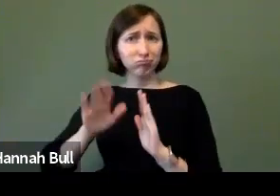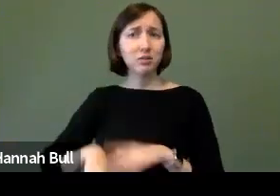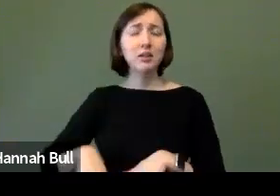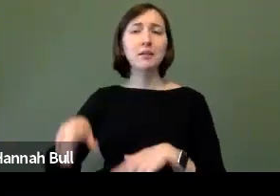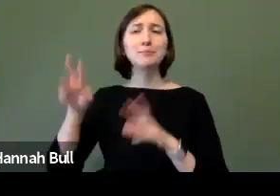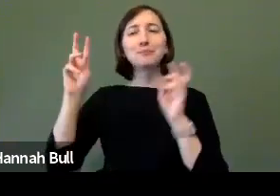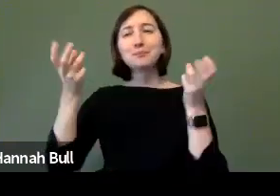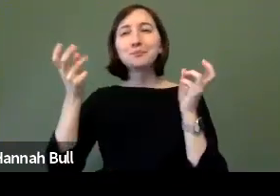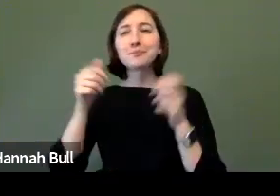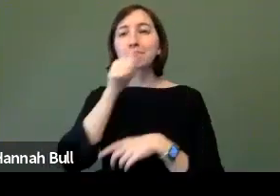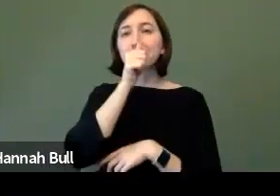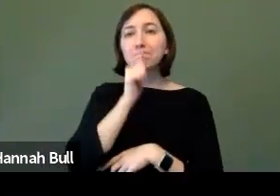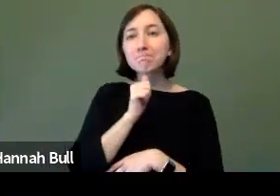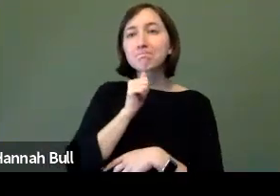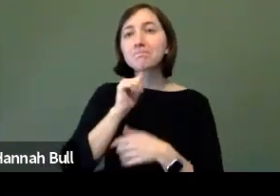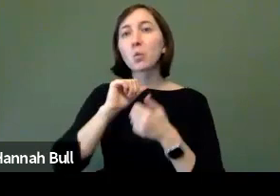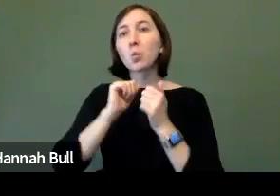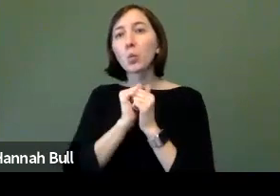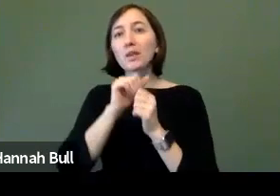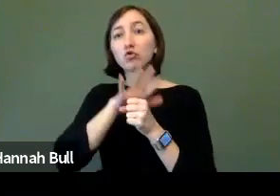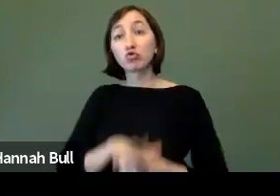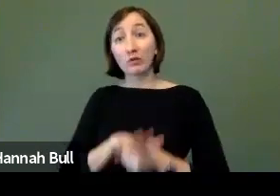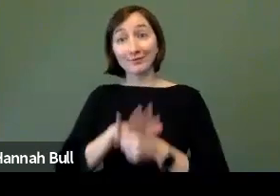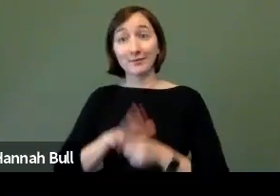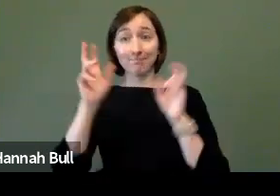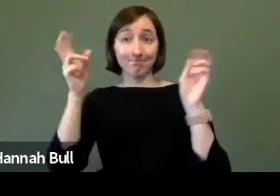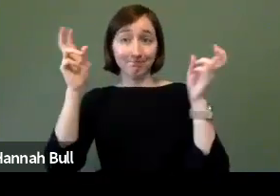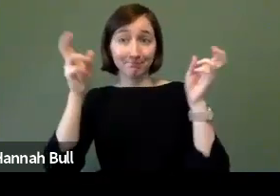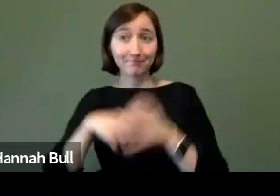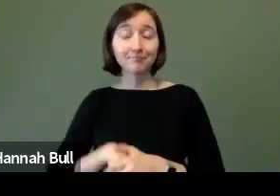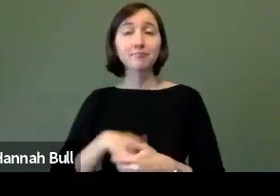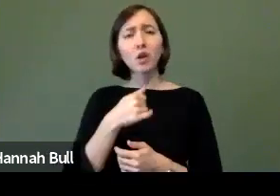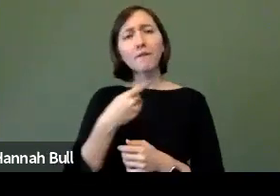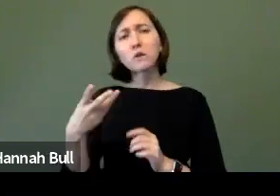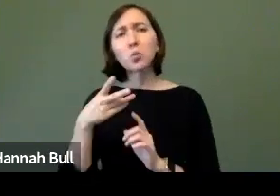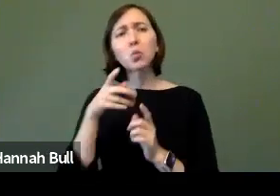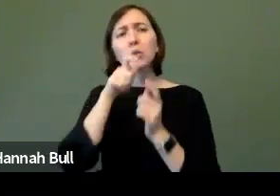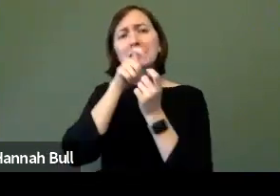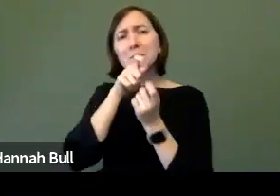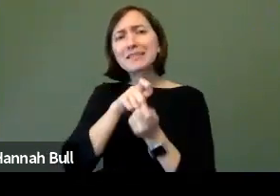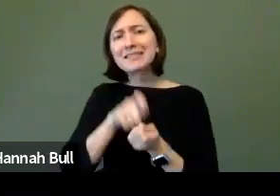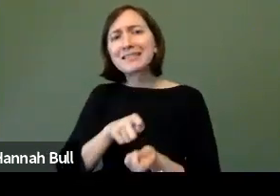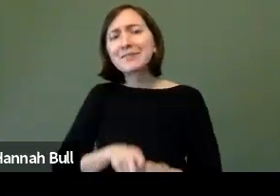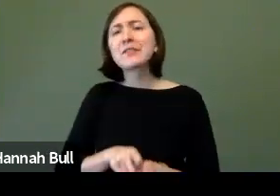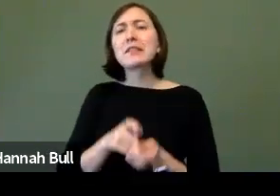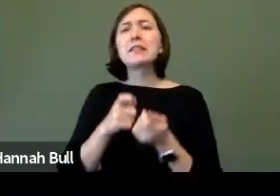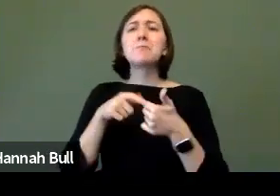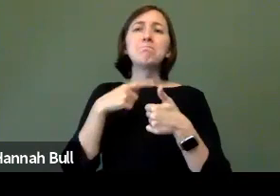On here they have some specific resources for dealing with stress during an infectious